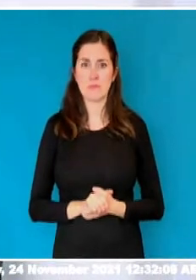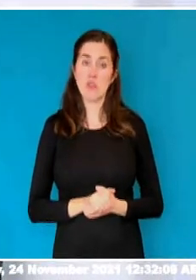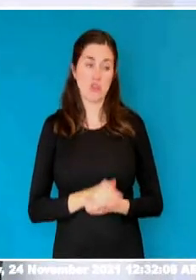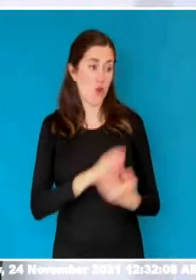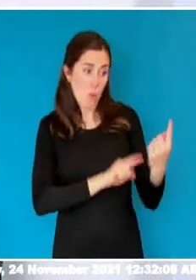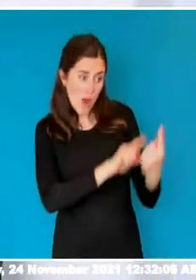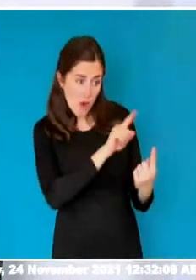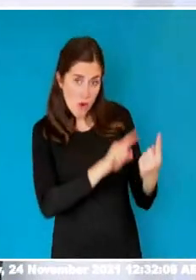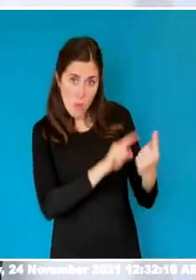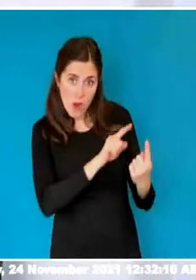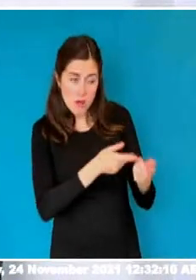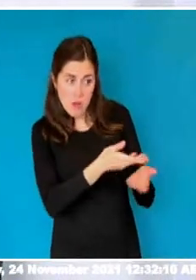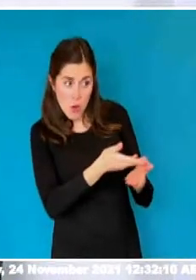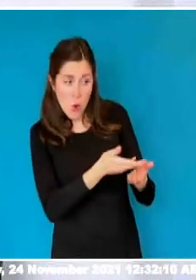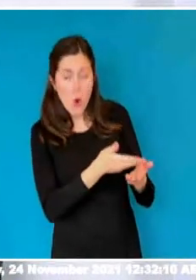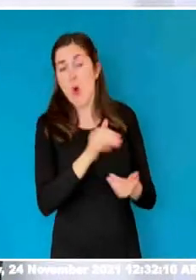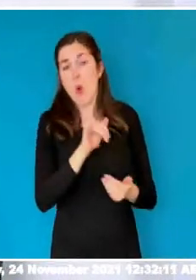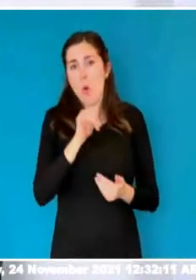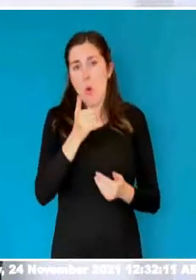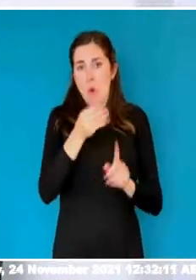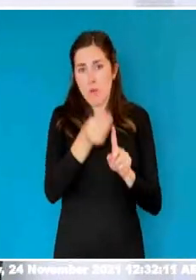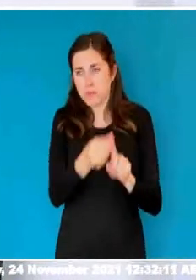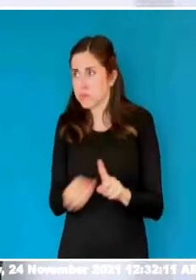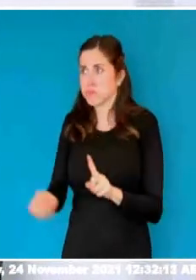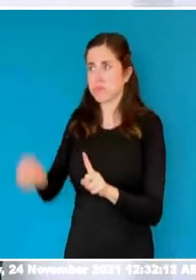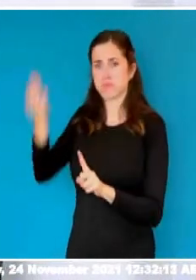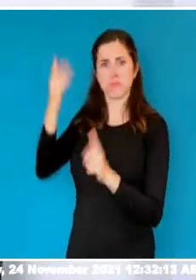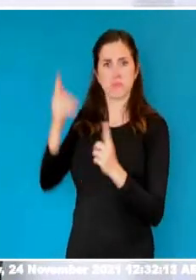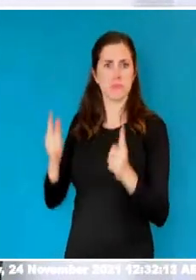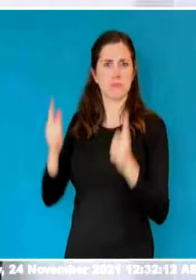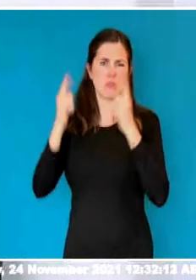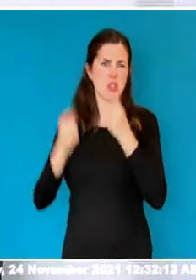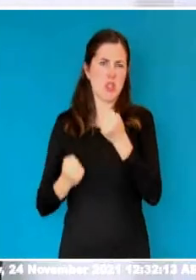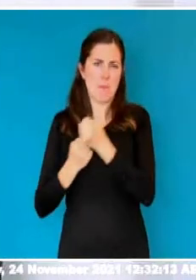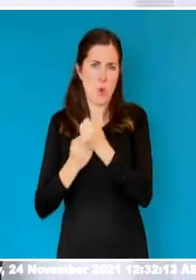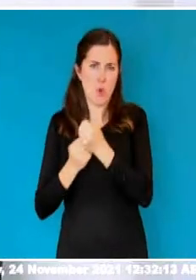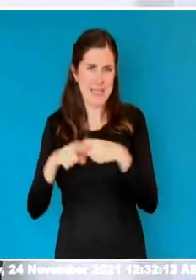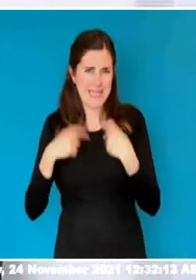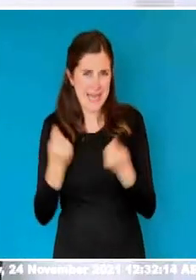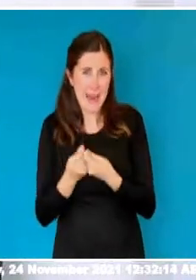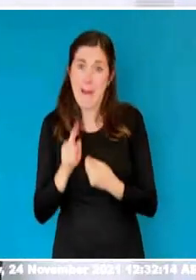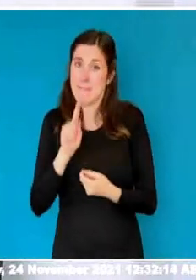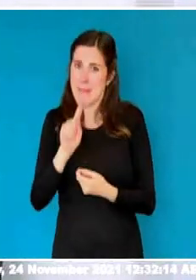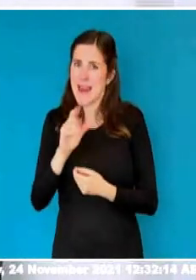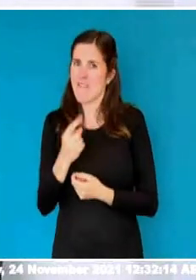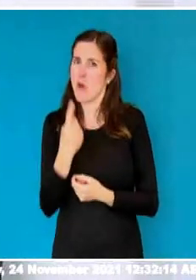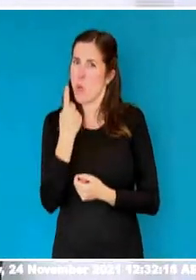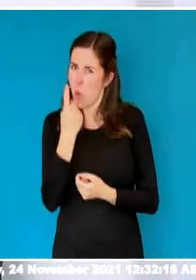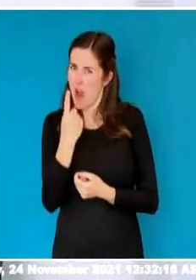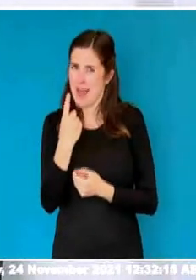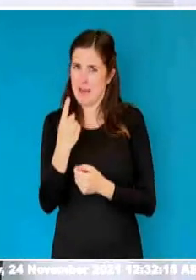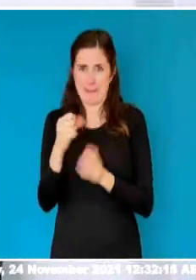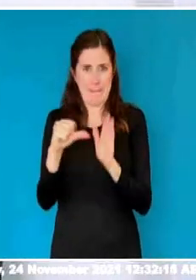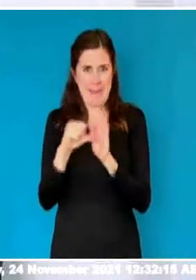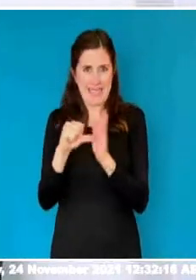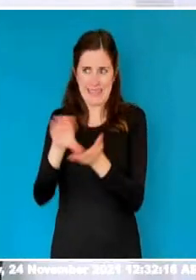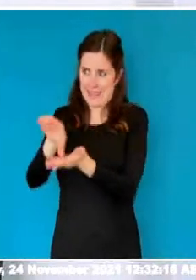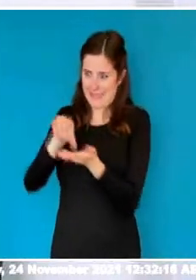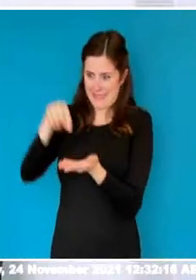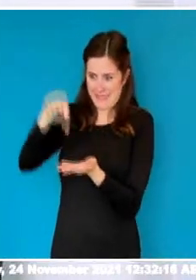escalated to the workplace support team, the central funding is still correct,